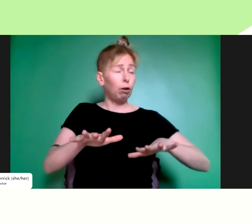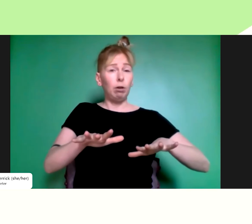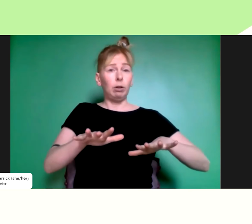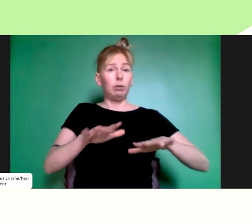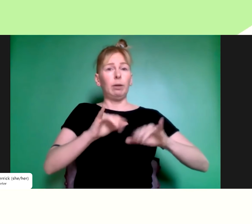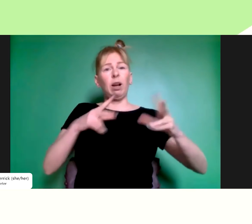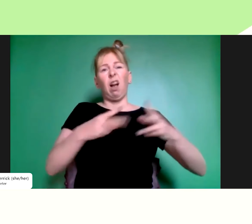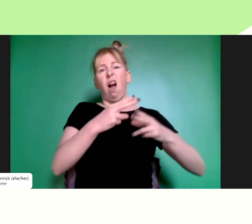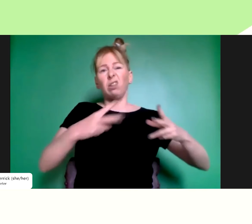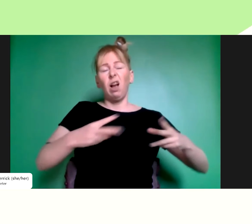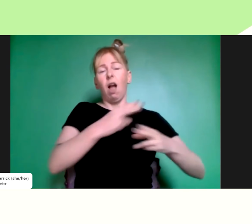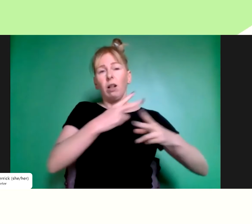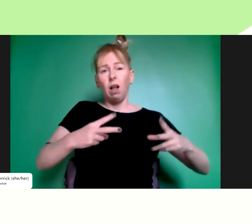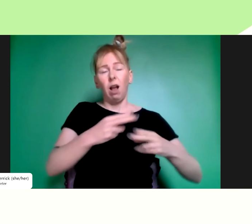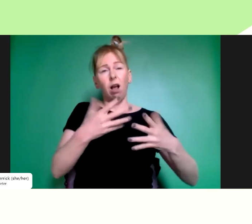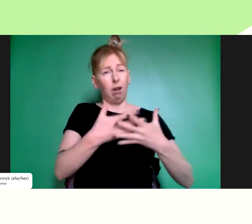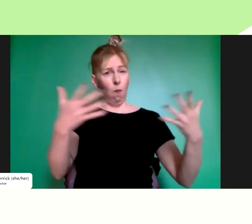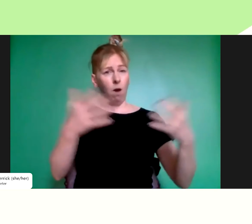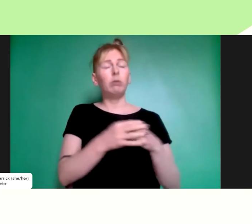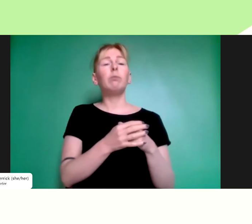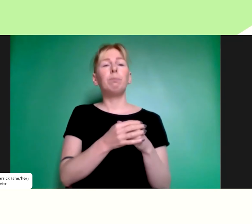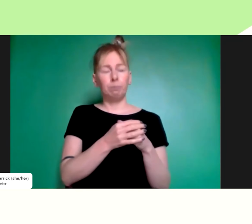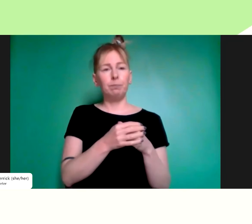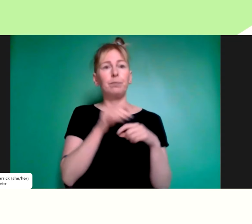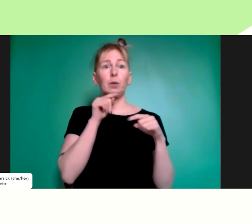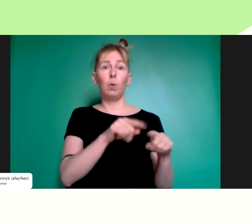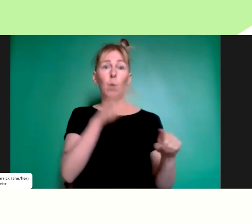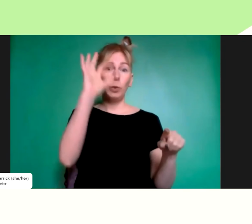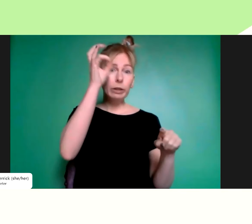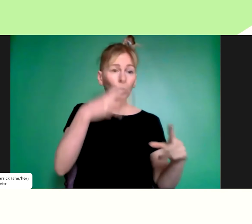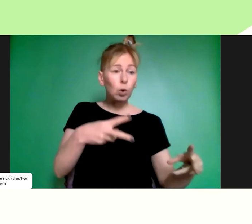So massive cuts and the necessity for those institutions to find cheaper ways of